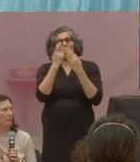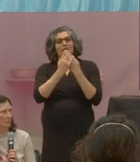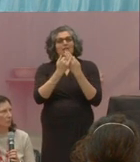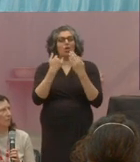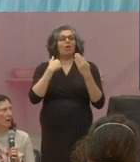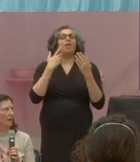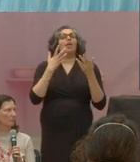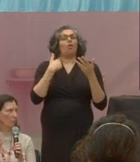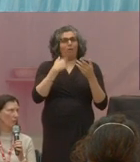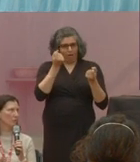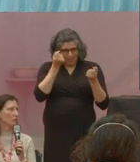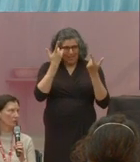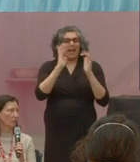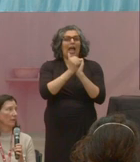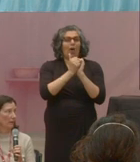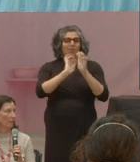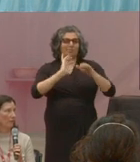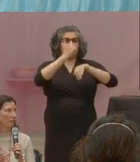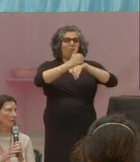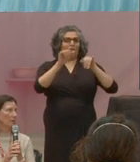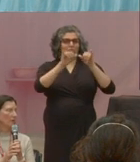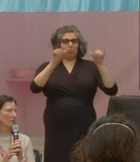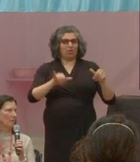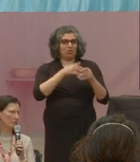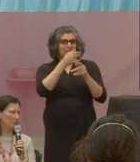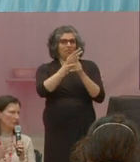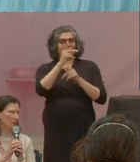done to provide more structure of care. Maybe structure is not